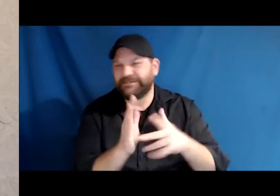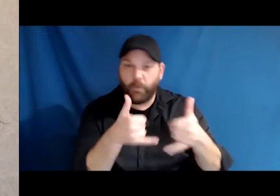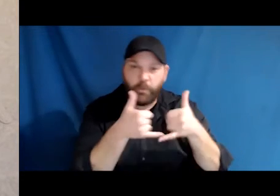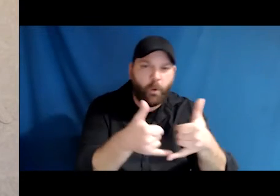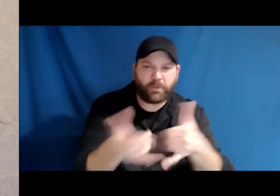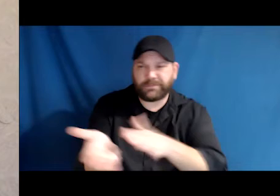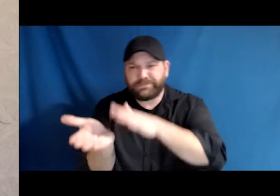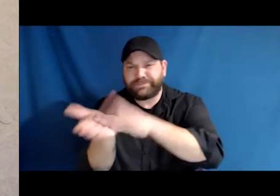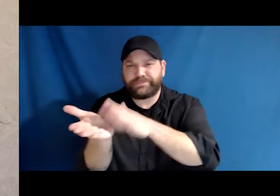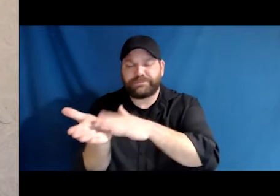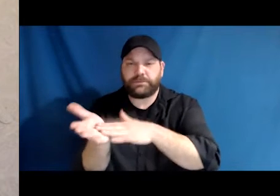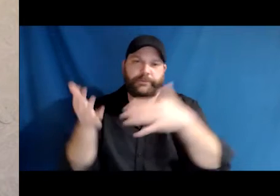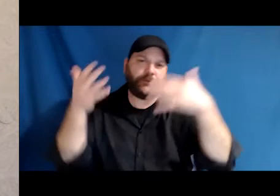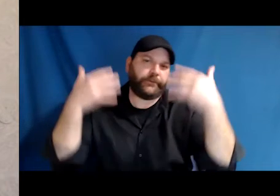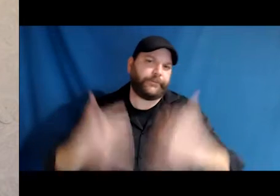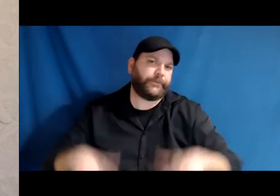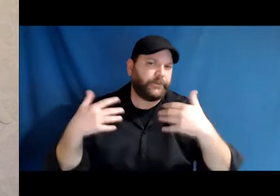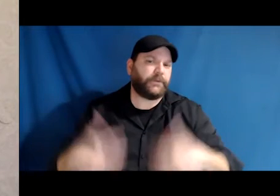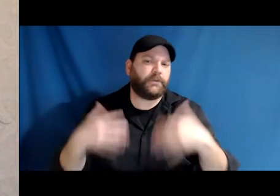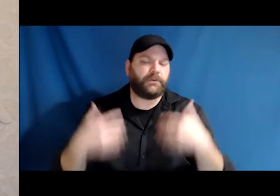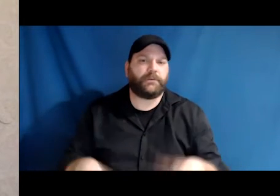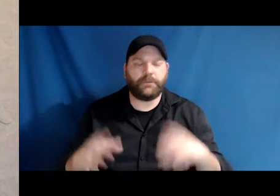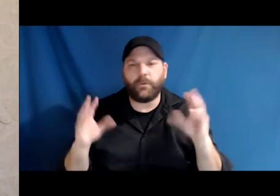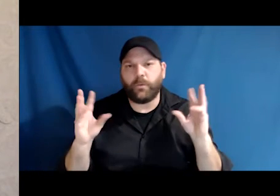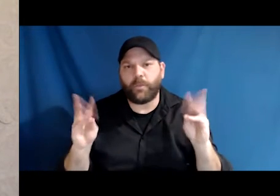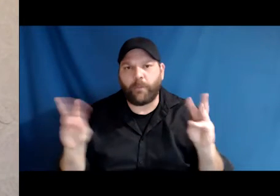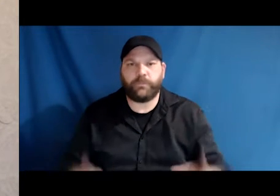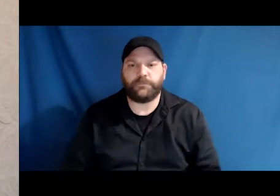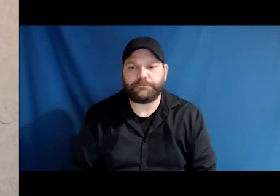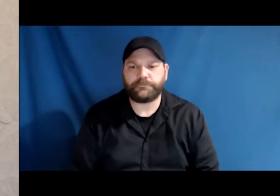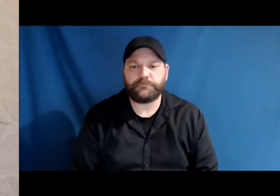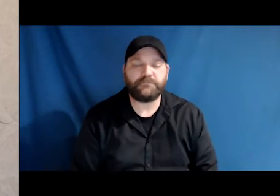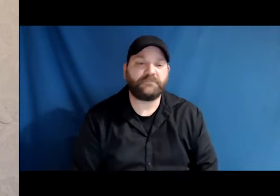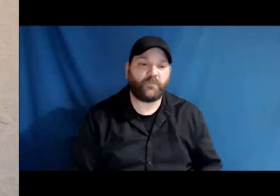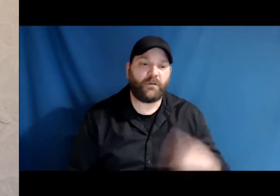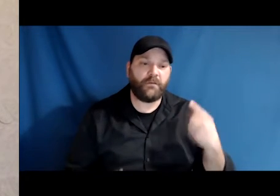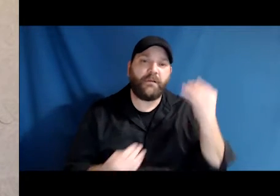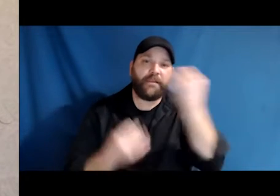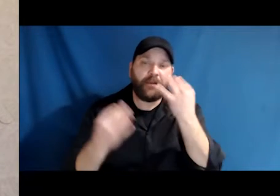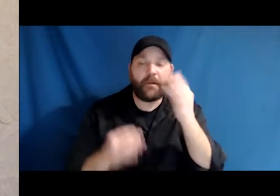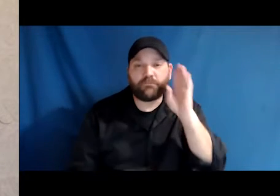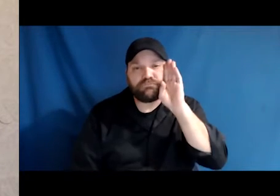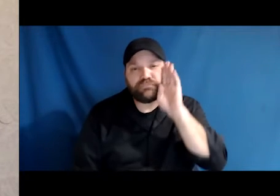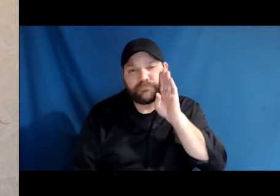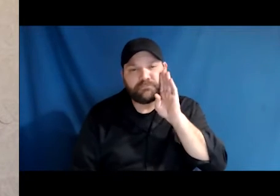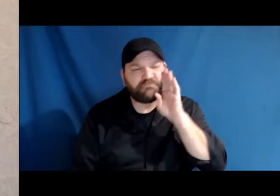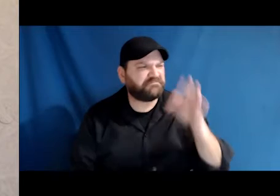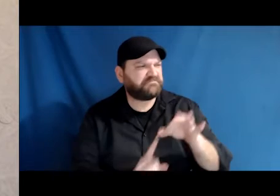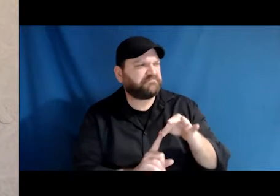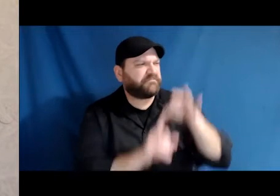So whenever I talk about what makes Brown such a special place to work and learn, the answer is very simple: it's the people.